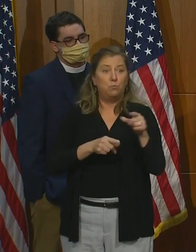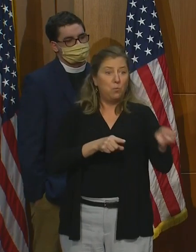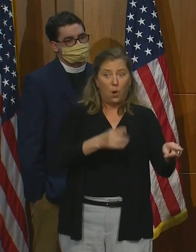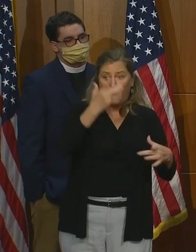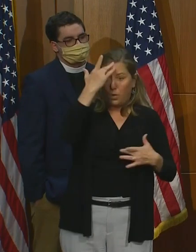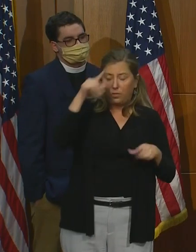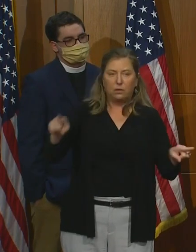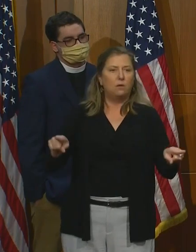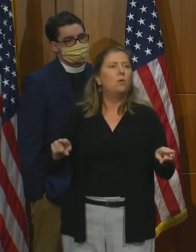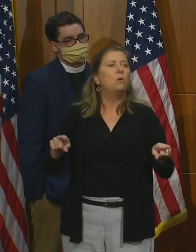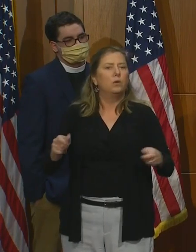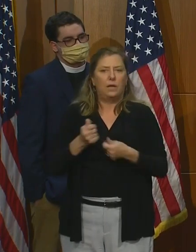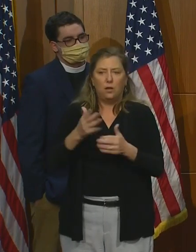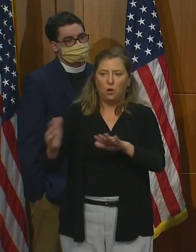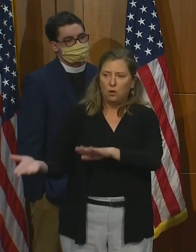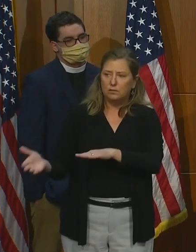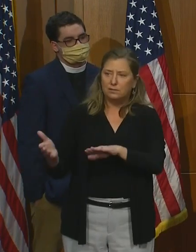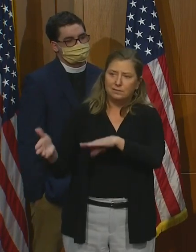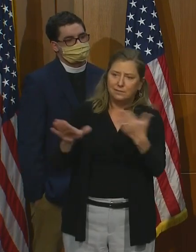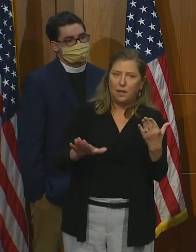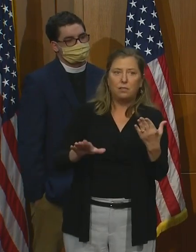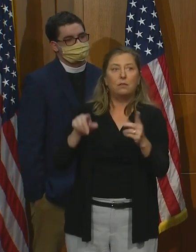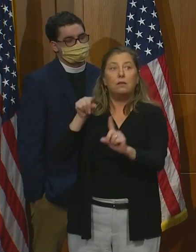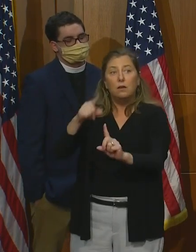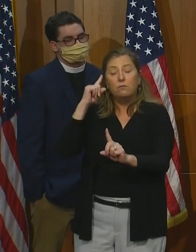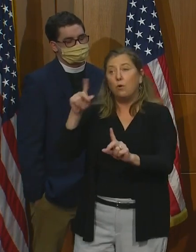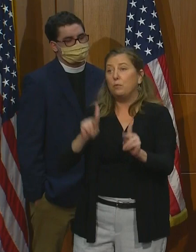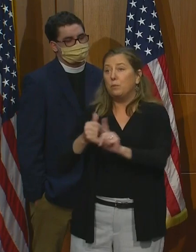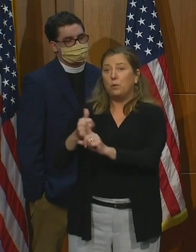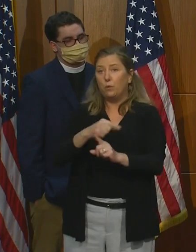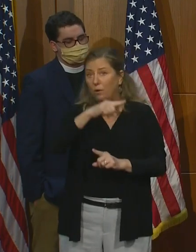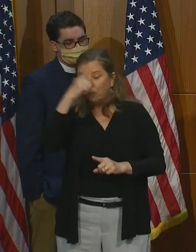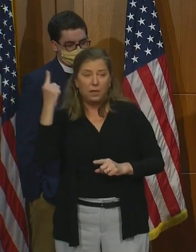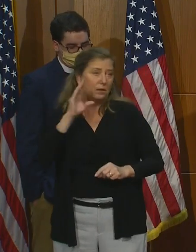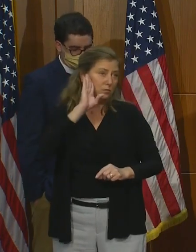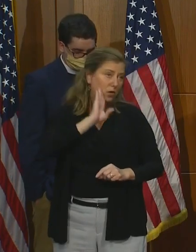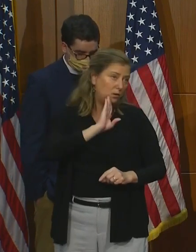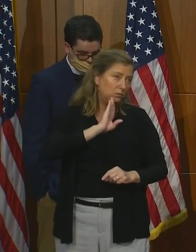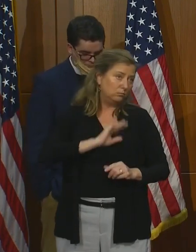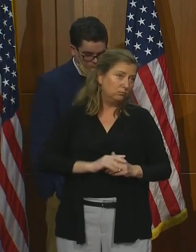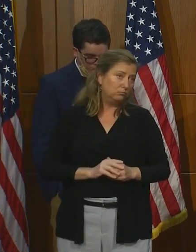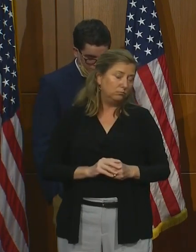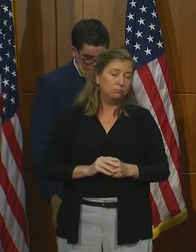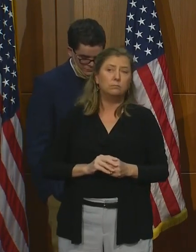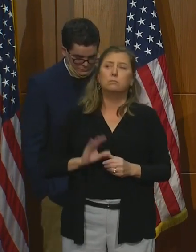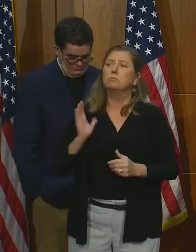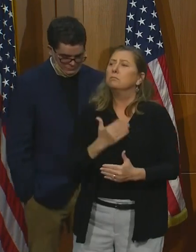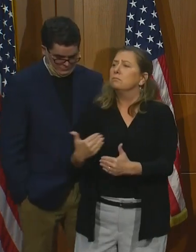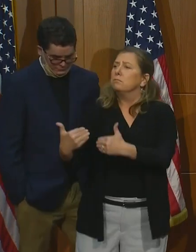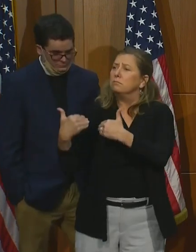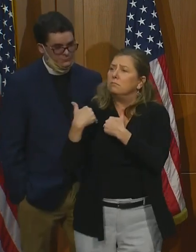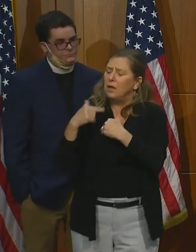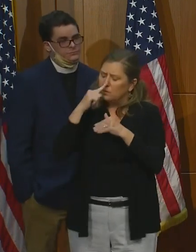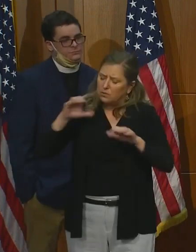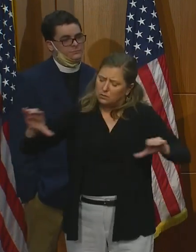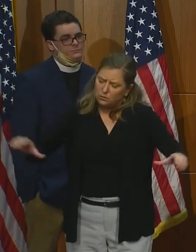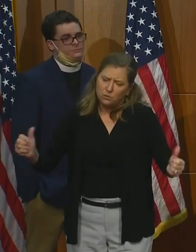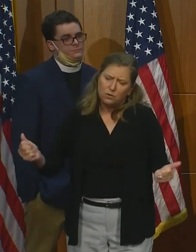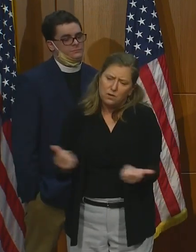CLEAR. BOTH ARE LEGAL ESPECIALLY FOR BLACK AND BROWN